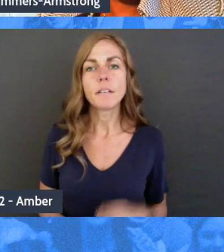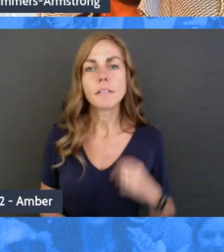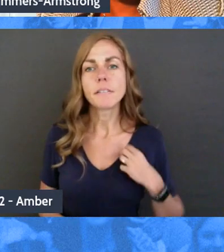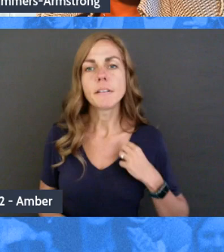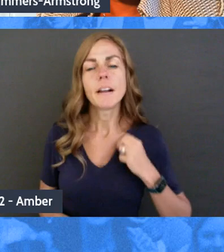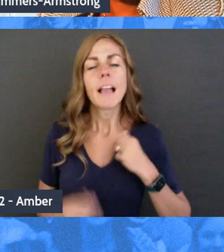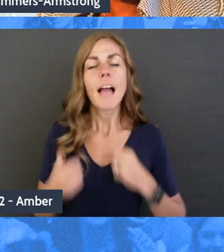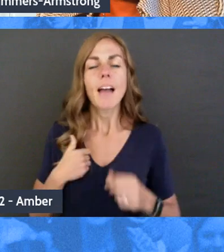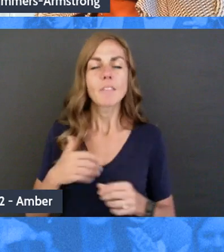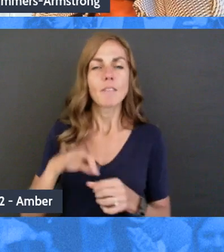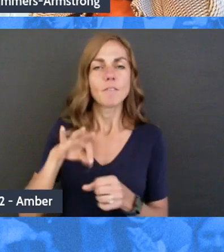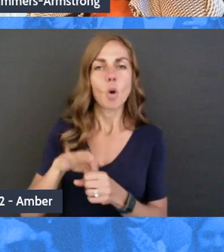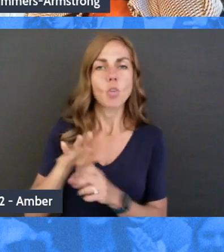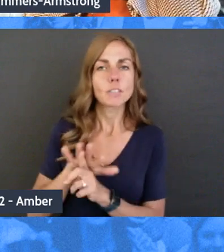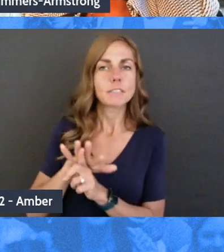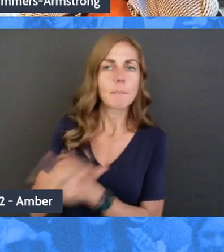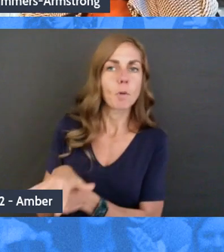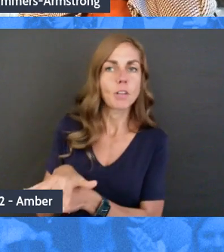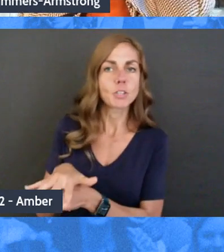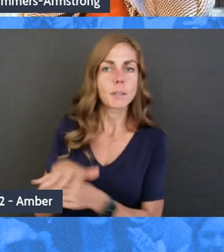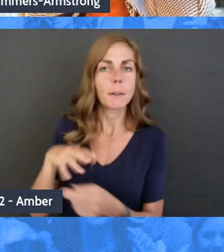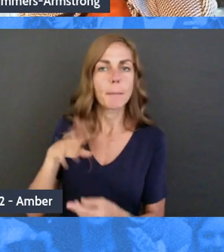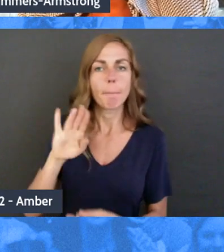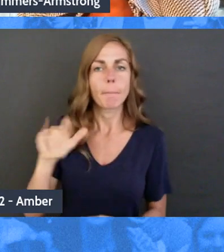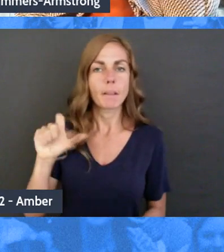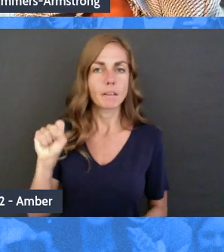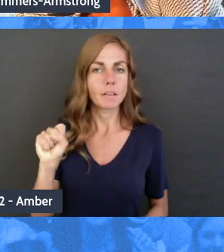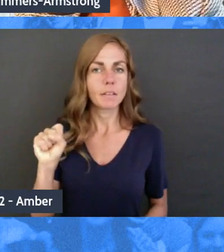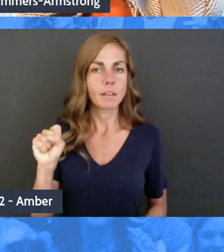that have been moving in the Michigan Senate,